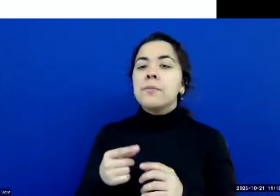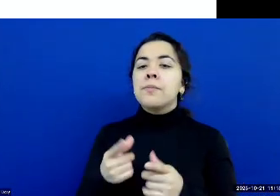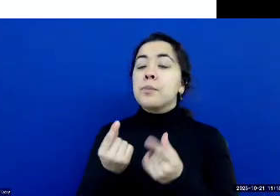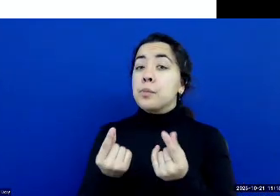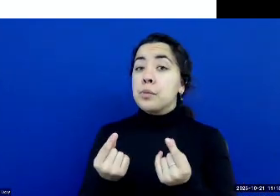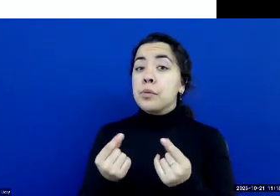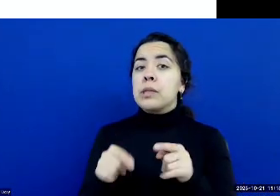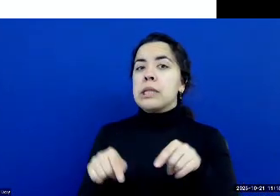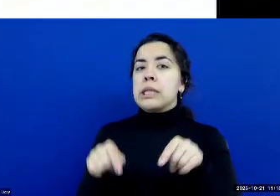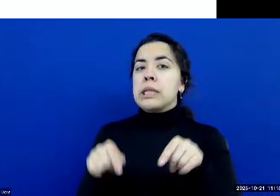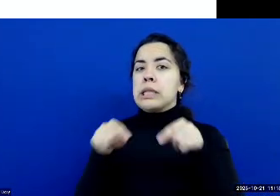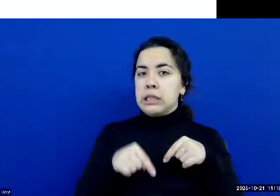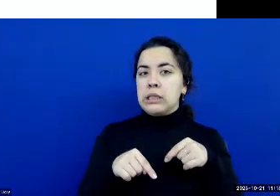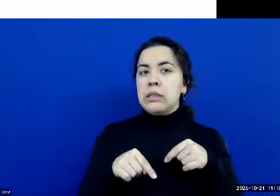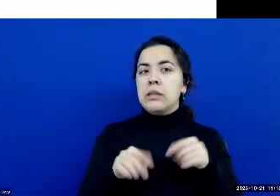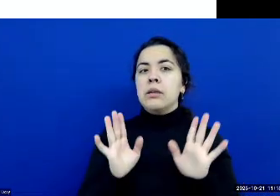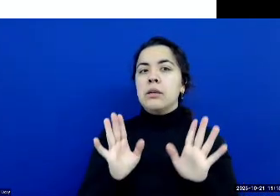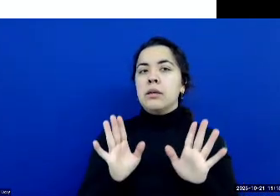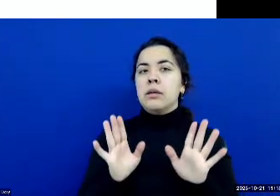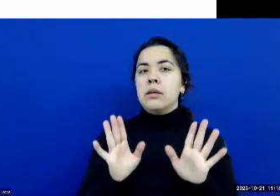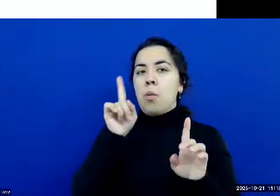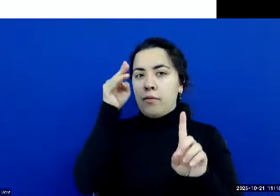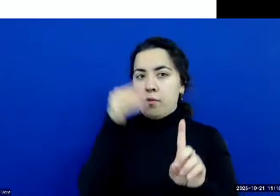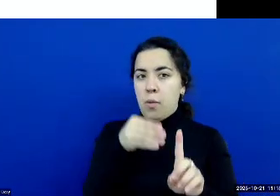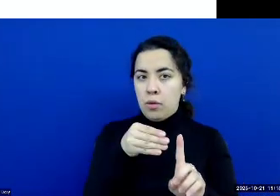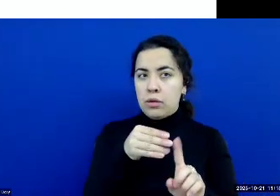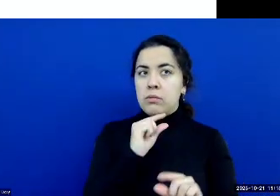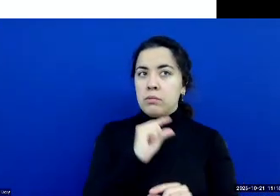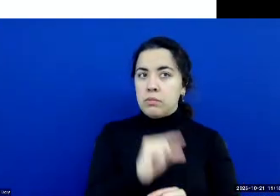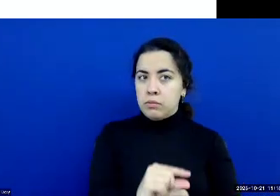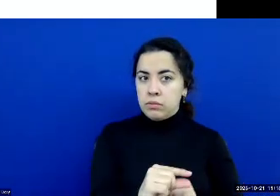Kathleen DeForest: So bring it back, break it down, focus on one aspect at a time.